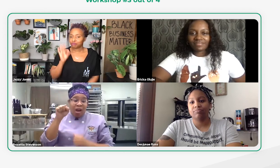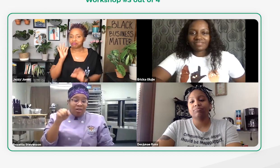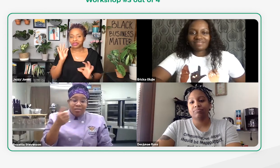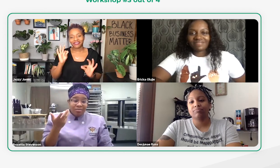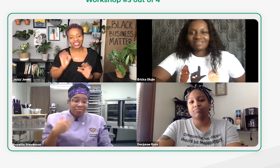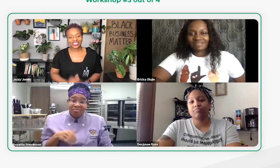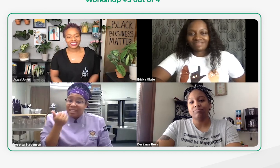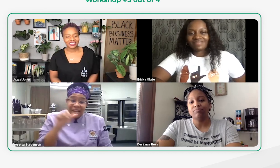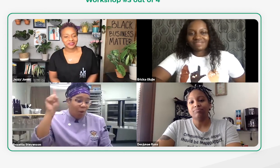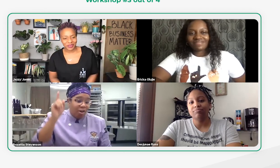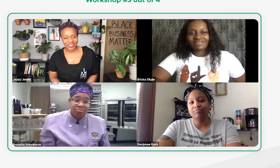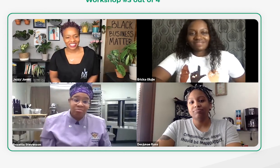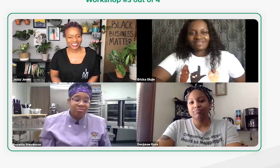they can ship anywhere. >> Jazzy